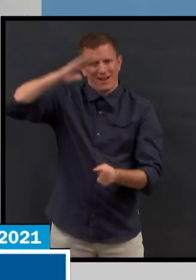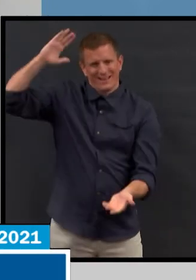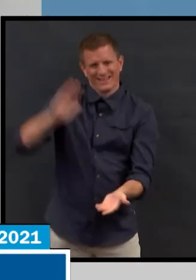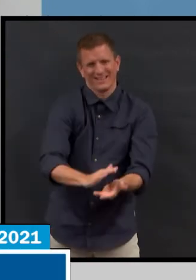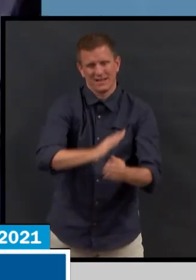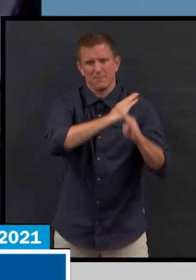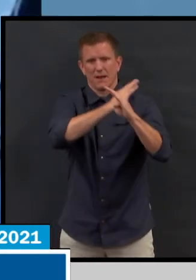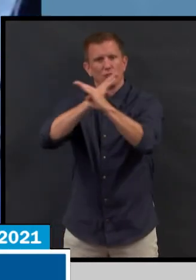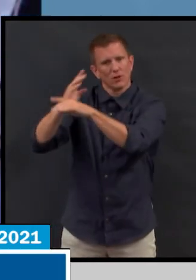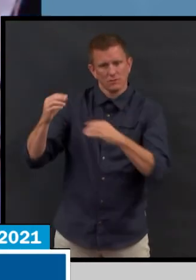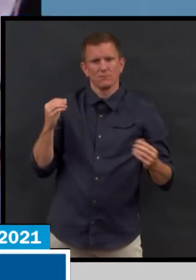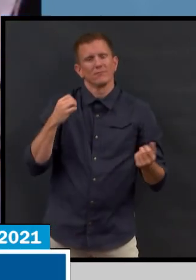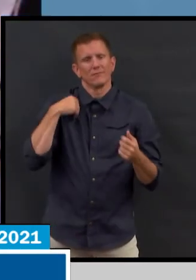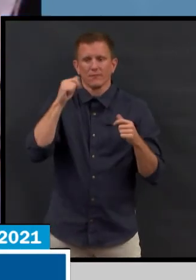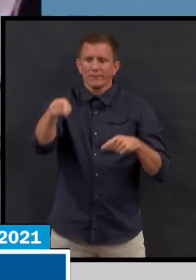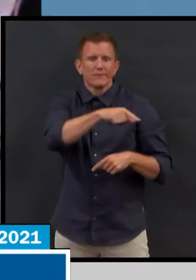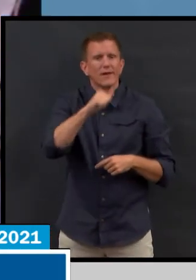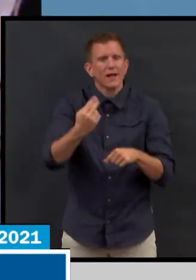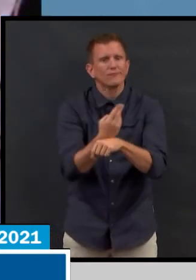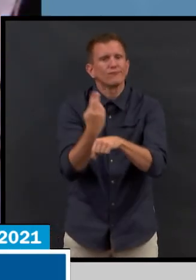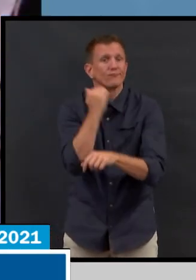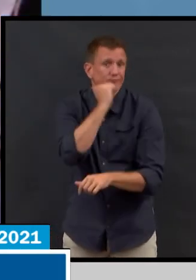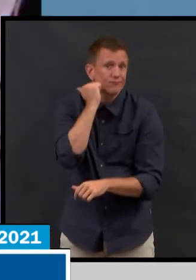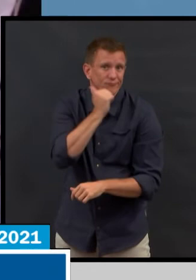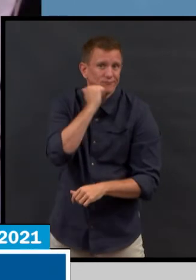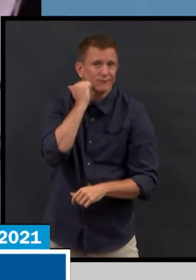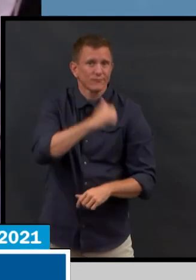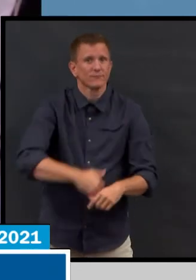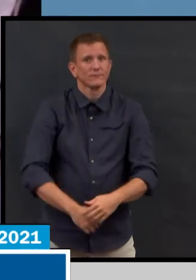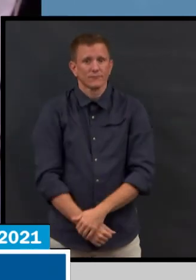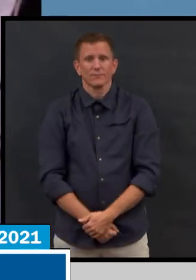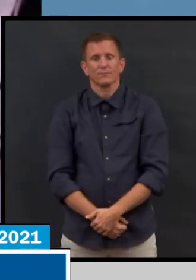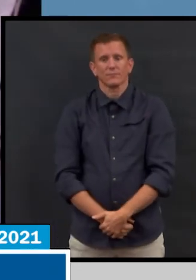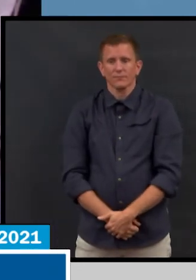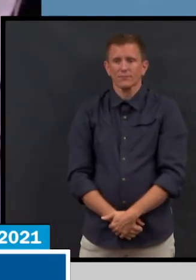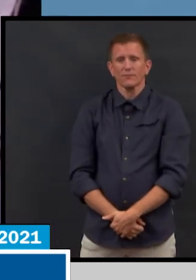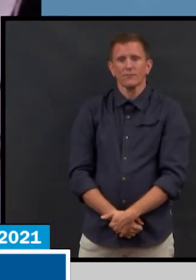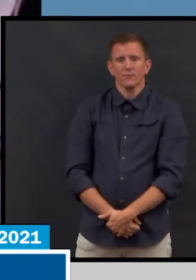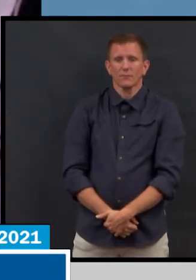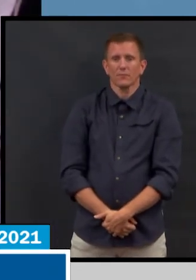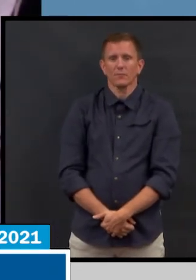okay thank you so much bretta here is one last question i do have some other questions in the q a